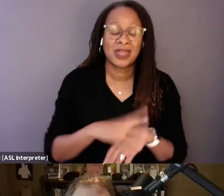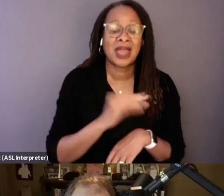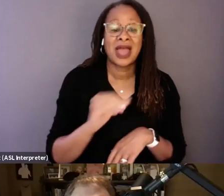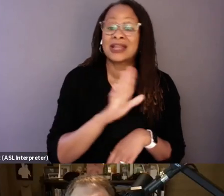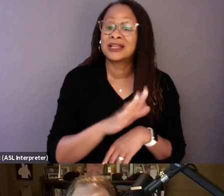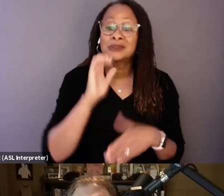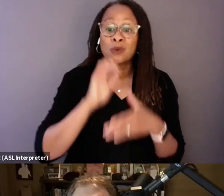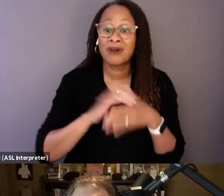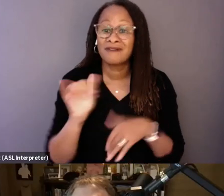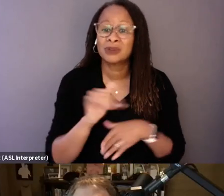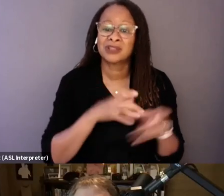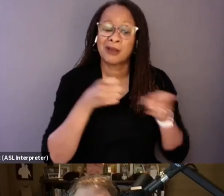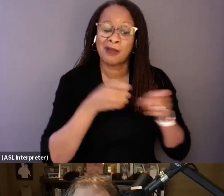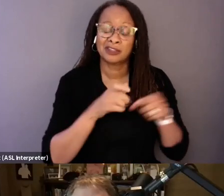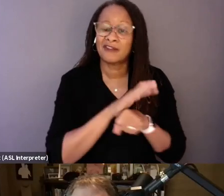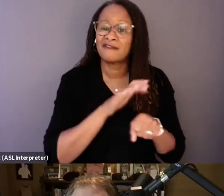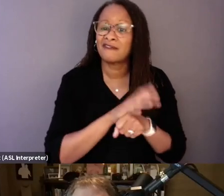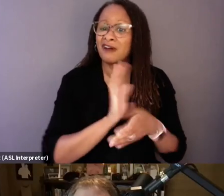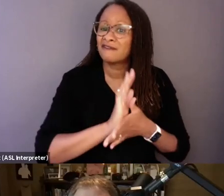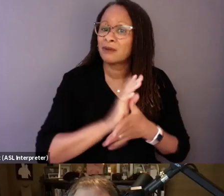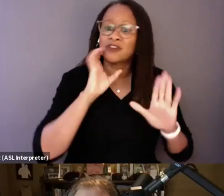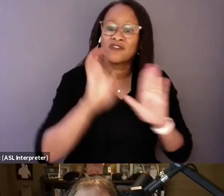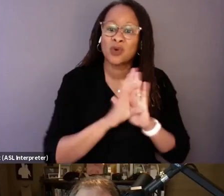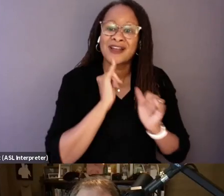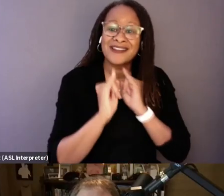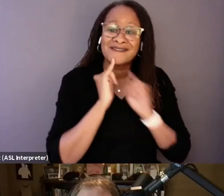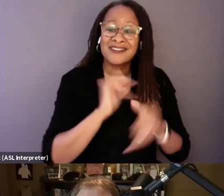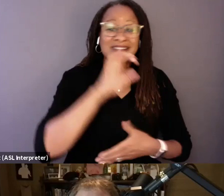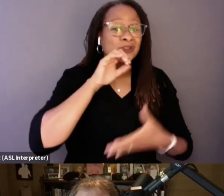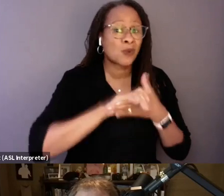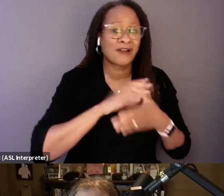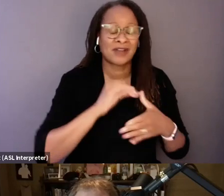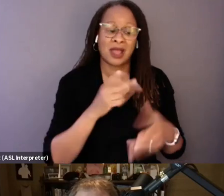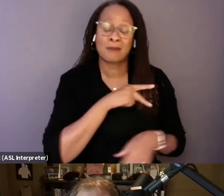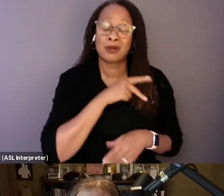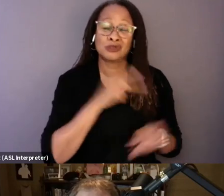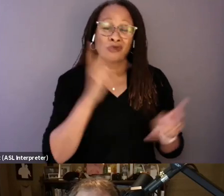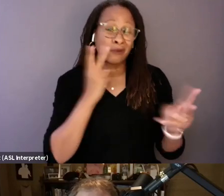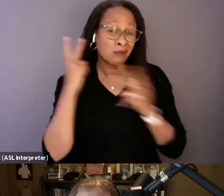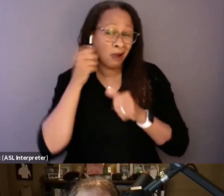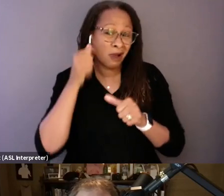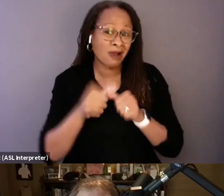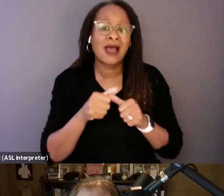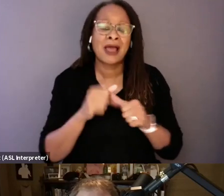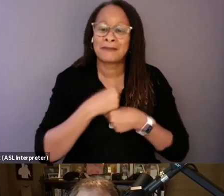and whose archives films, photos, interviews, and personal recollections made the film possible. Thank you and welcome to you both.